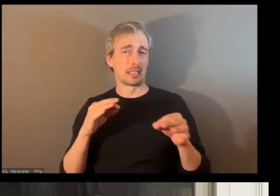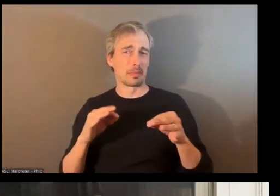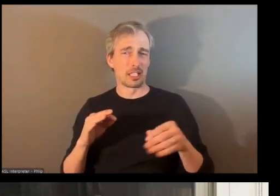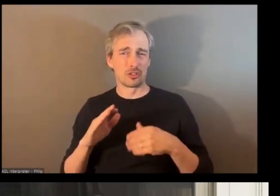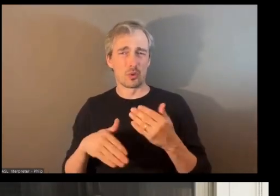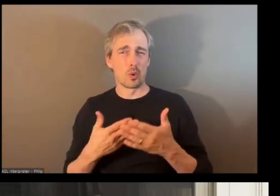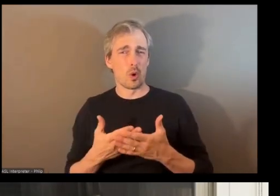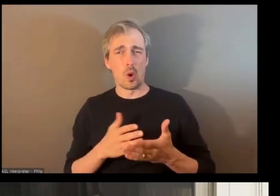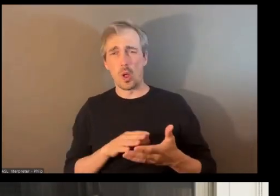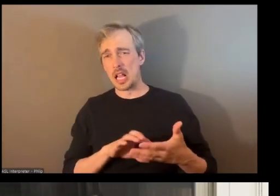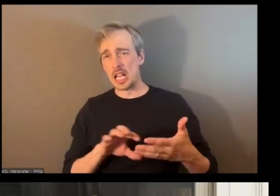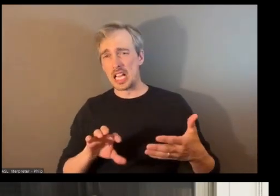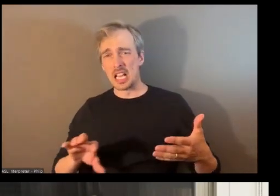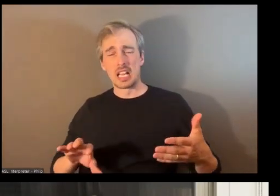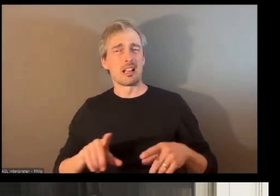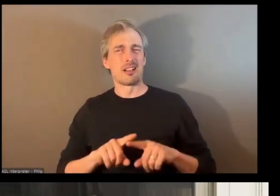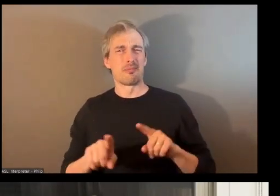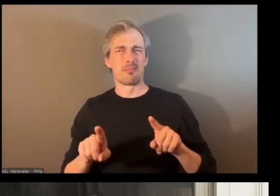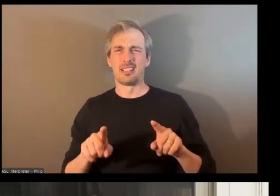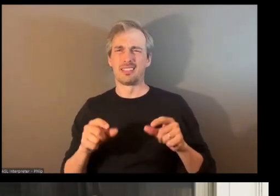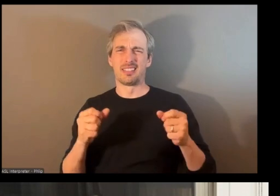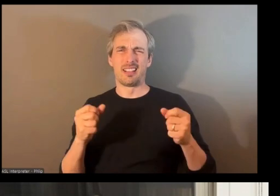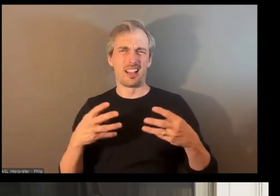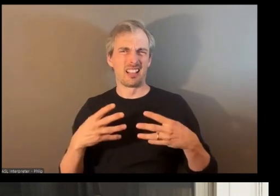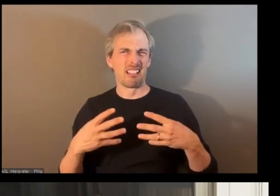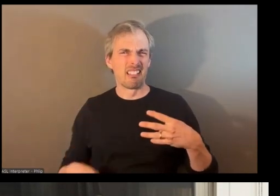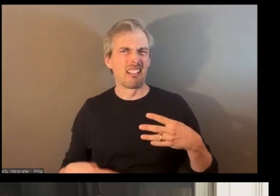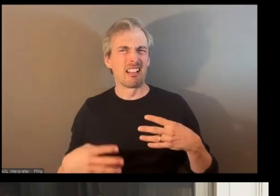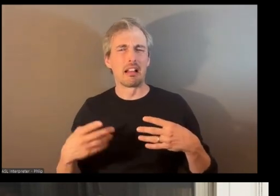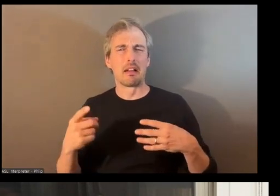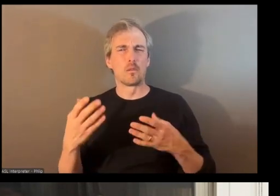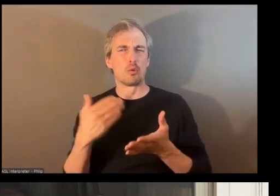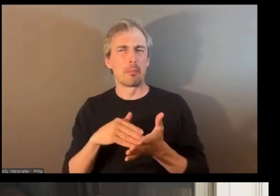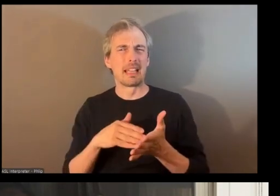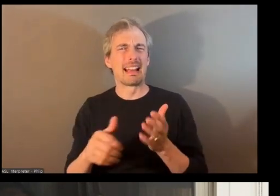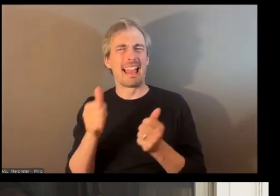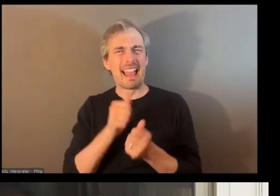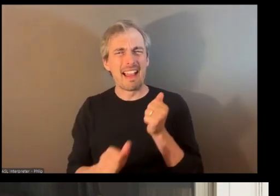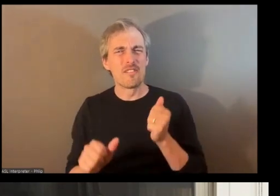So would, like, a glossary help? Yeah, but then you would have to, like, either repeat it, or